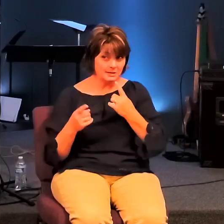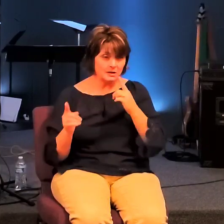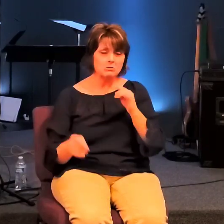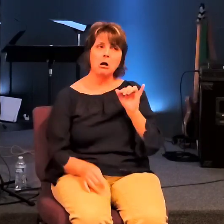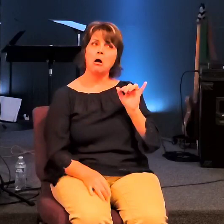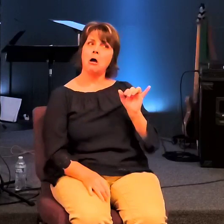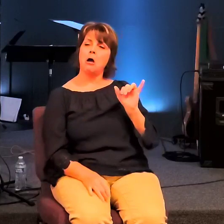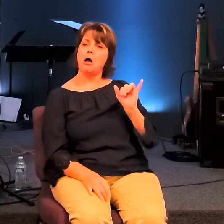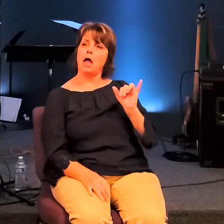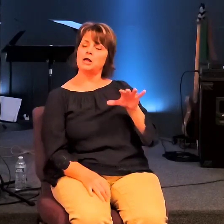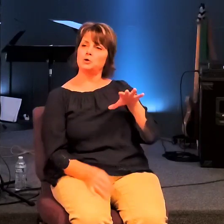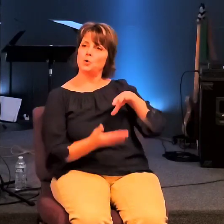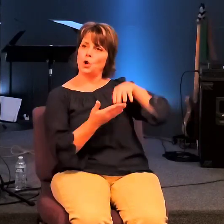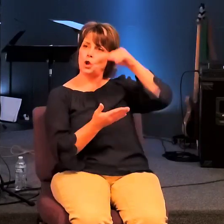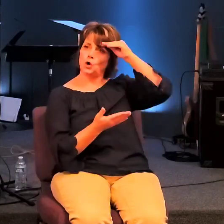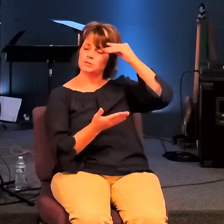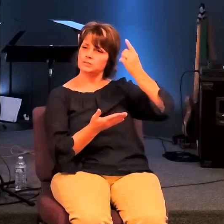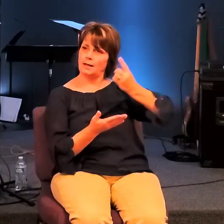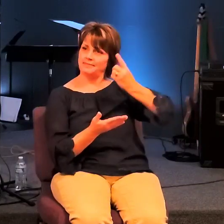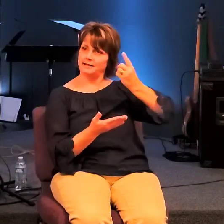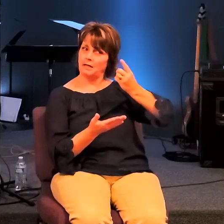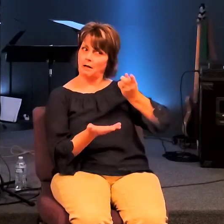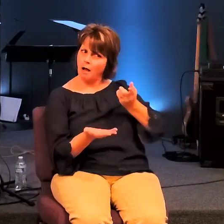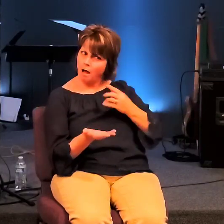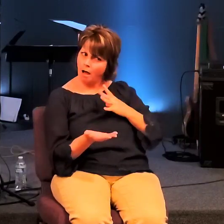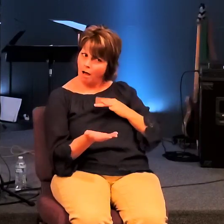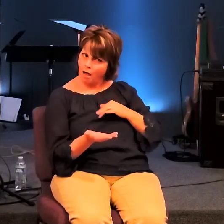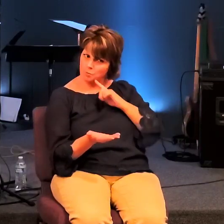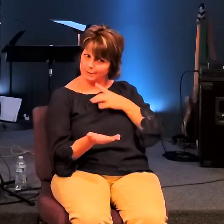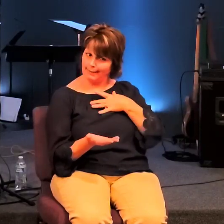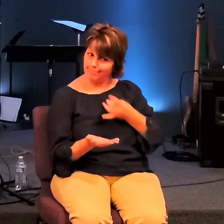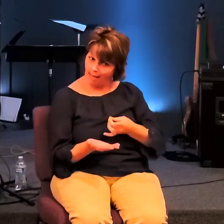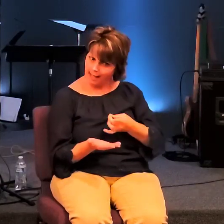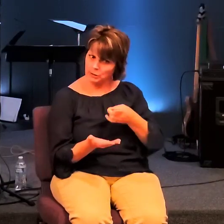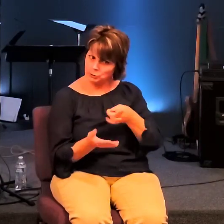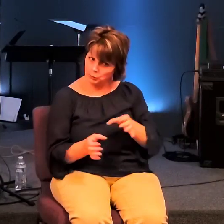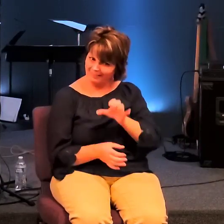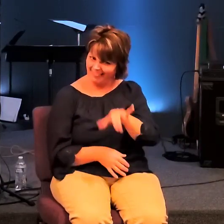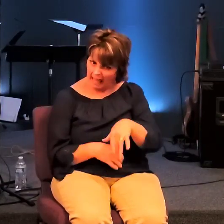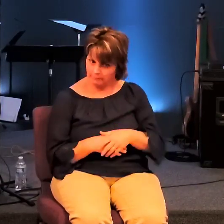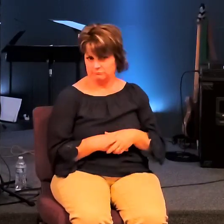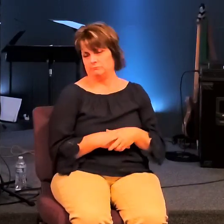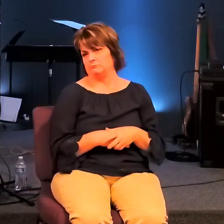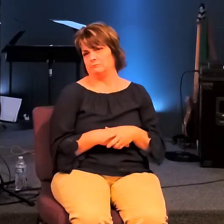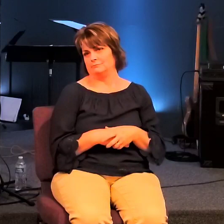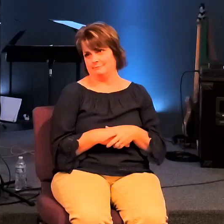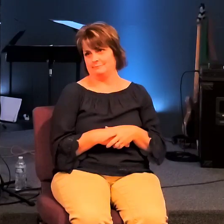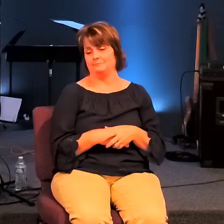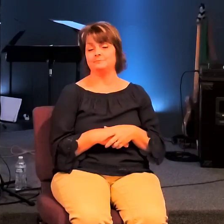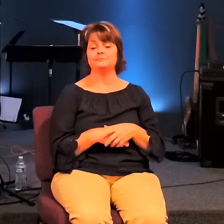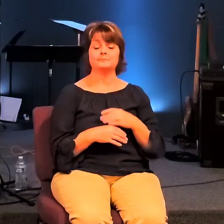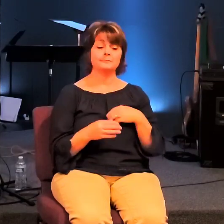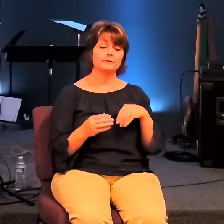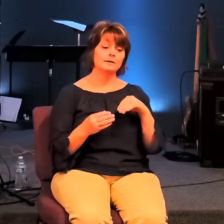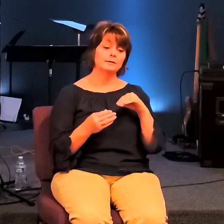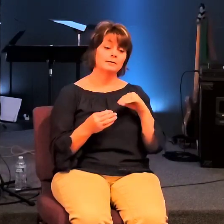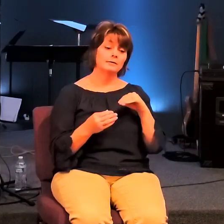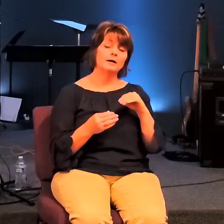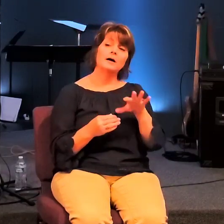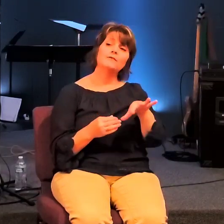I really like doing this you know never to make or find a place designed for Solitude